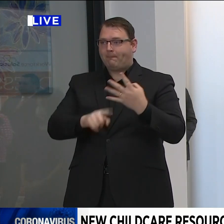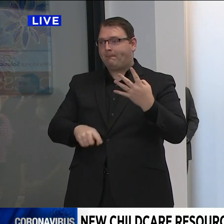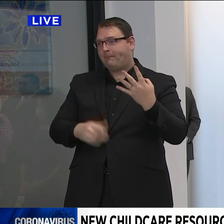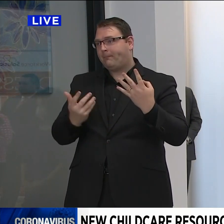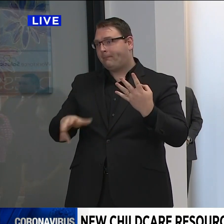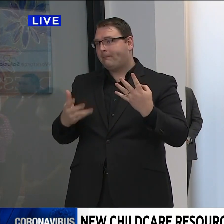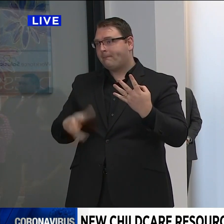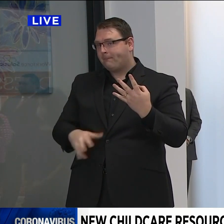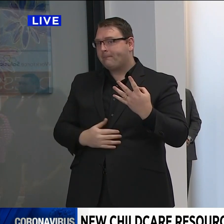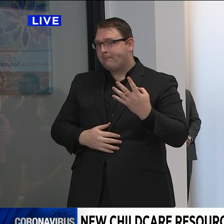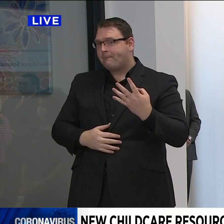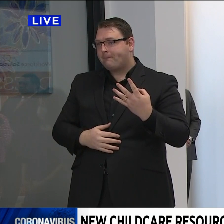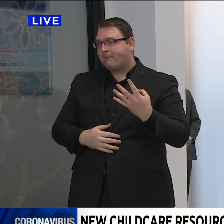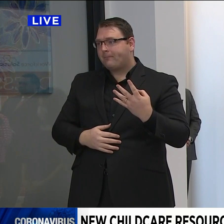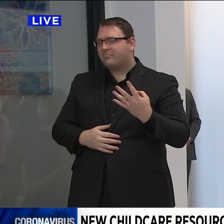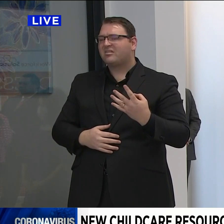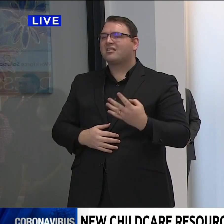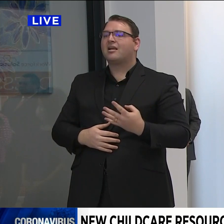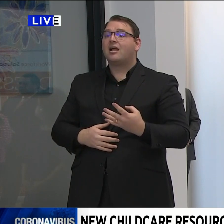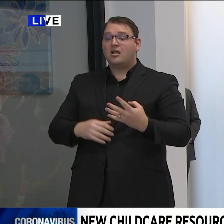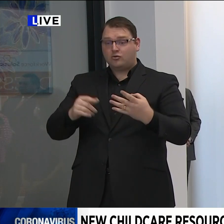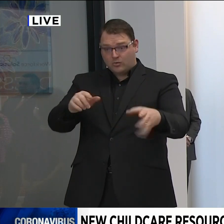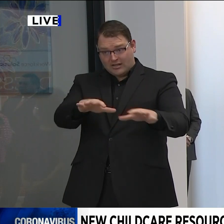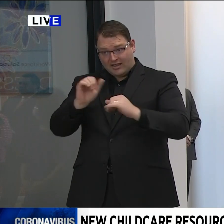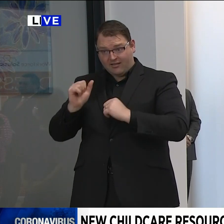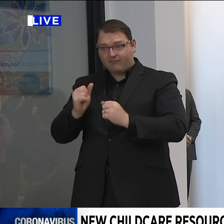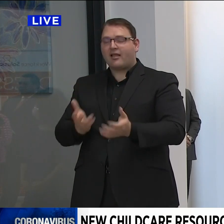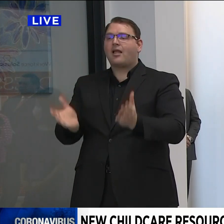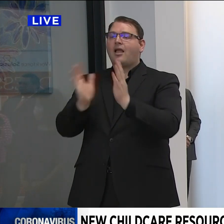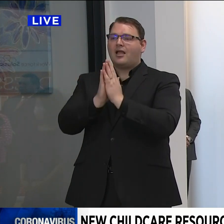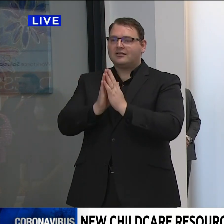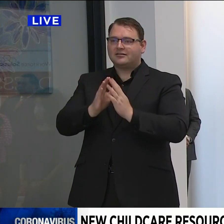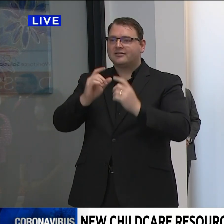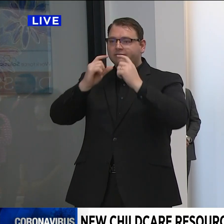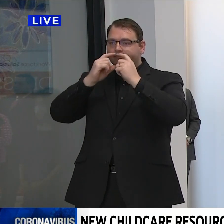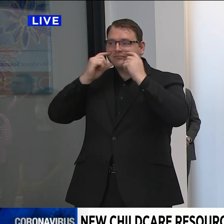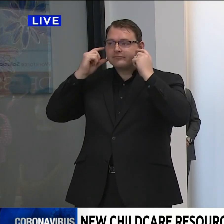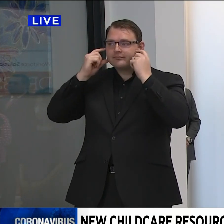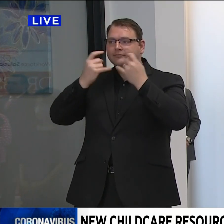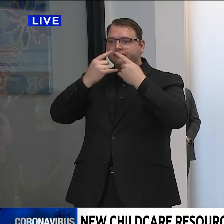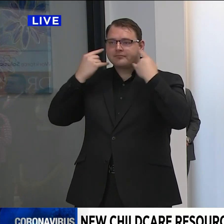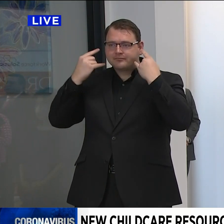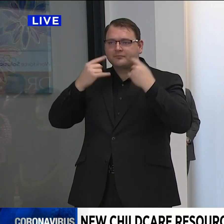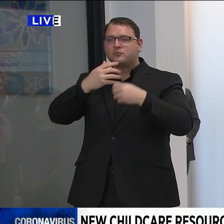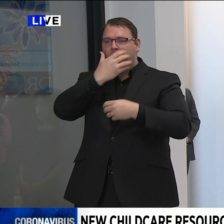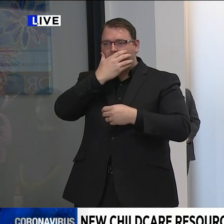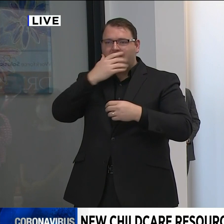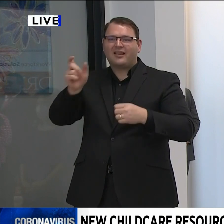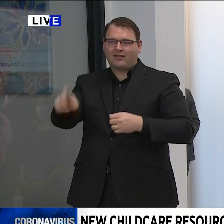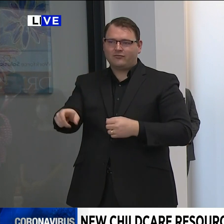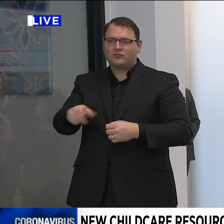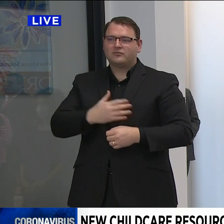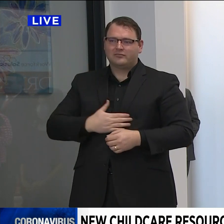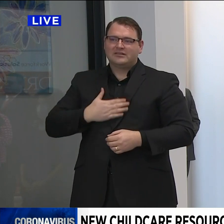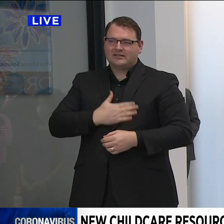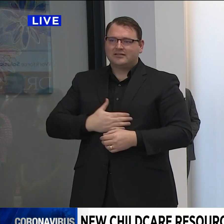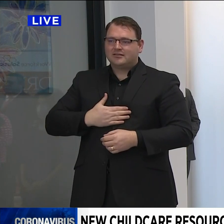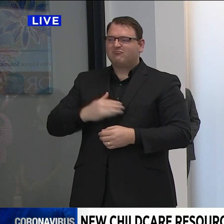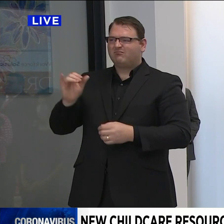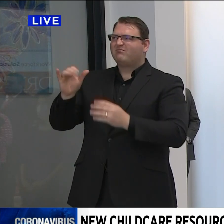pharmacy Eugen to the park to to be away from other people. to be away from other people. Still and that’s pretty much Still and that’s pretty much the only reasons why folks the only reasons why folks should be on about we are should be on about we are asking folks that they